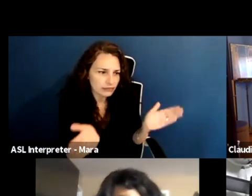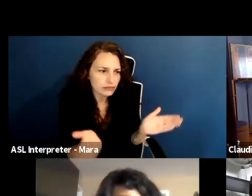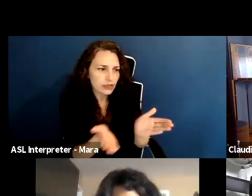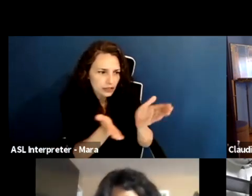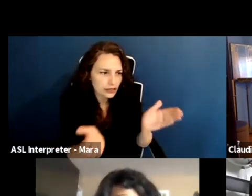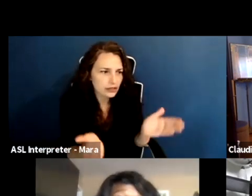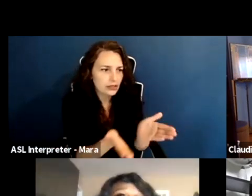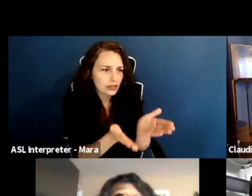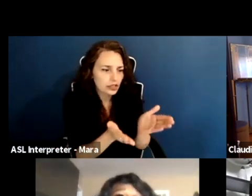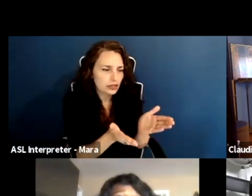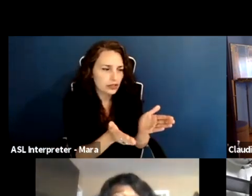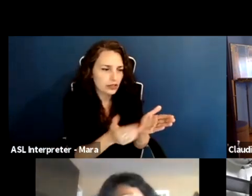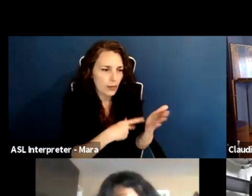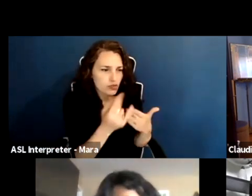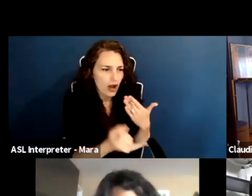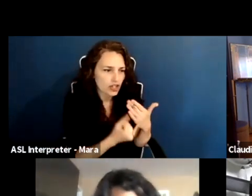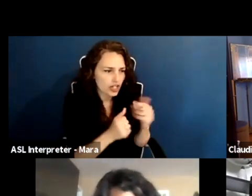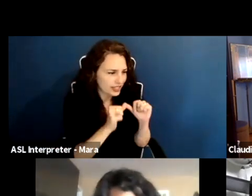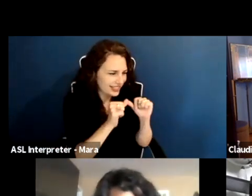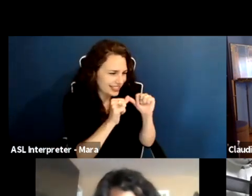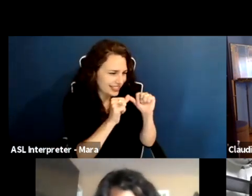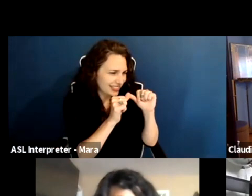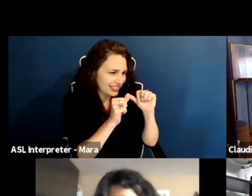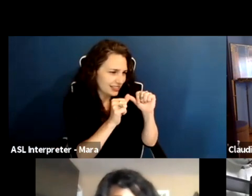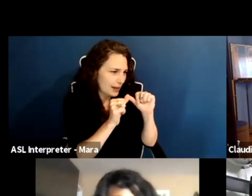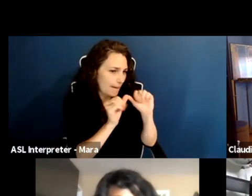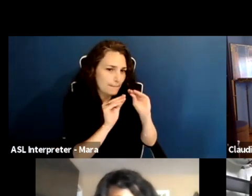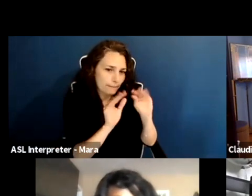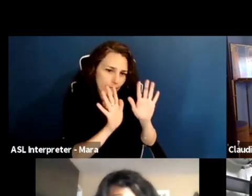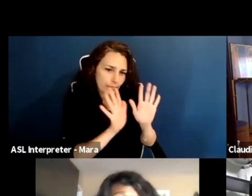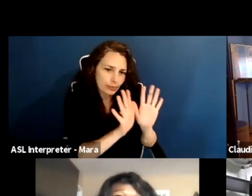to me because I've never built a house before, I've never done this before.